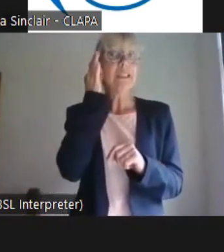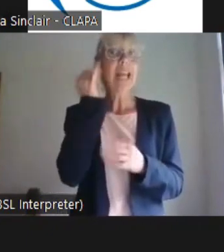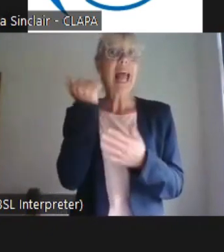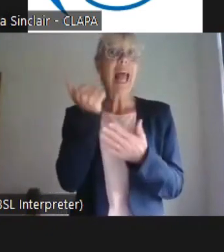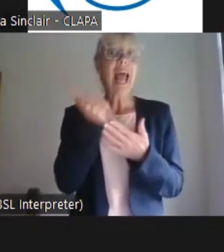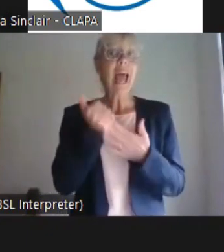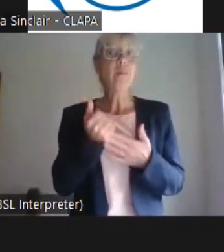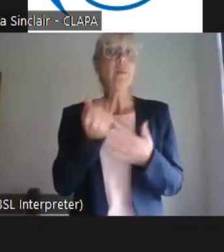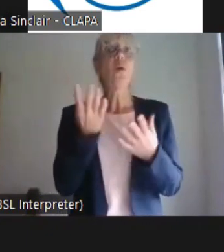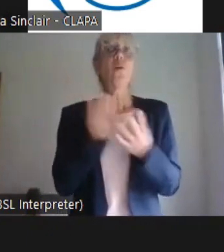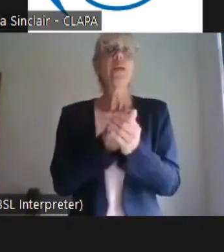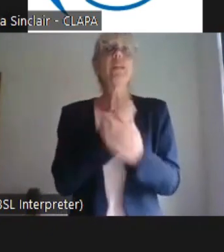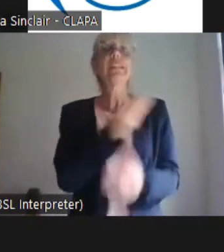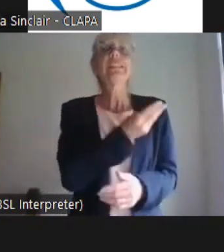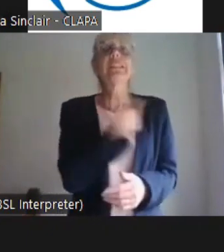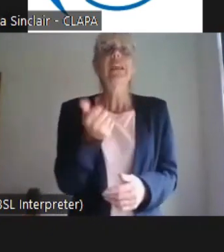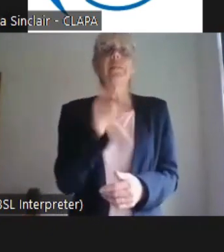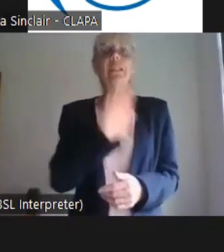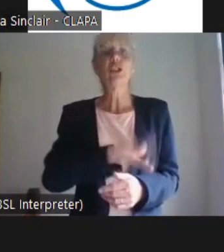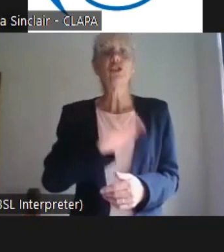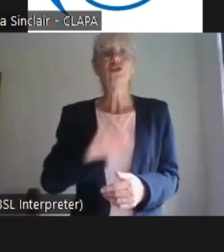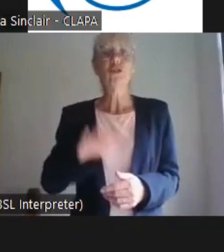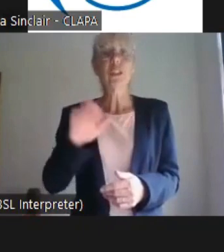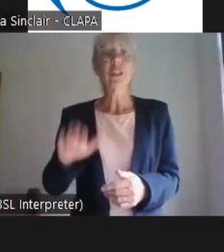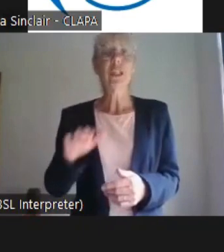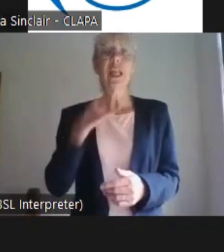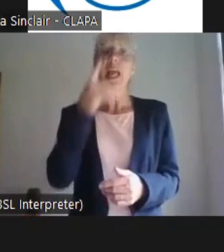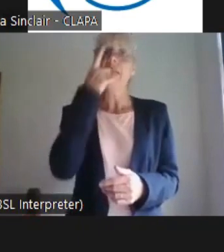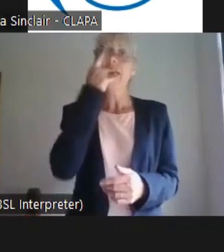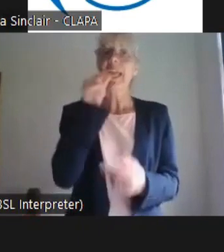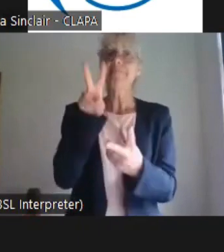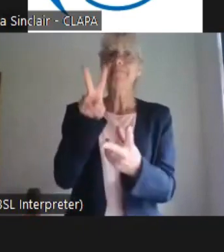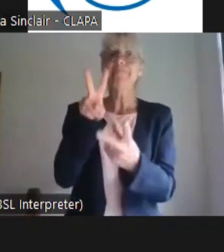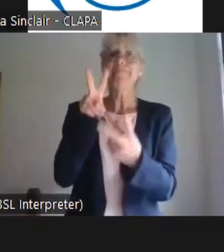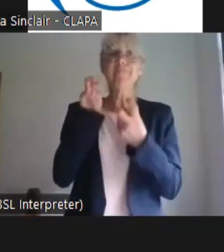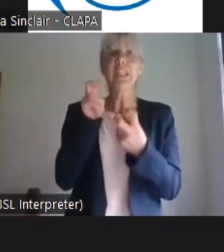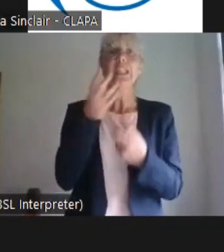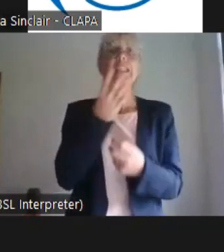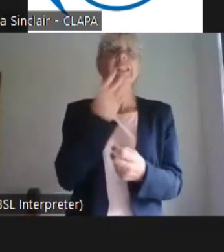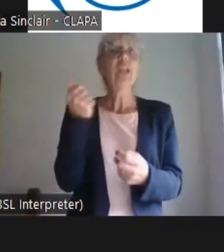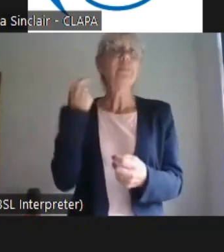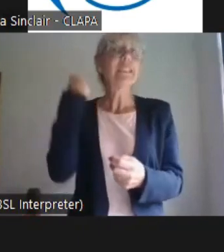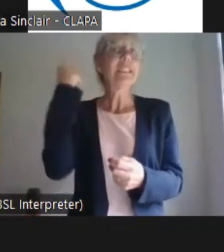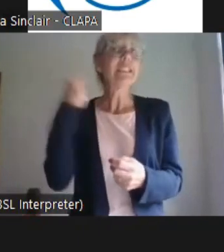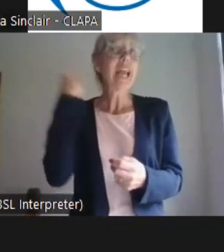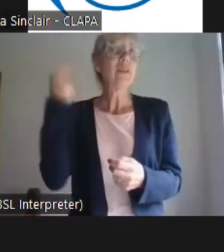suddenly they're able to perceive sounds that they weren't able to perceive before conversely